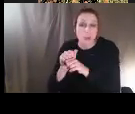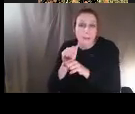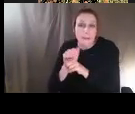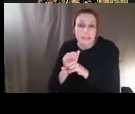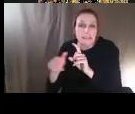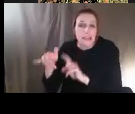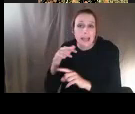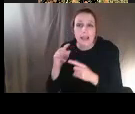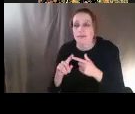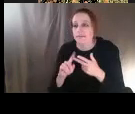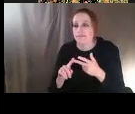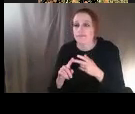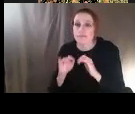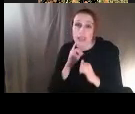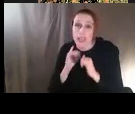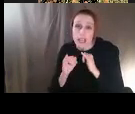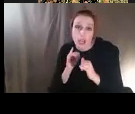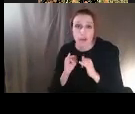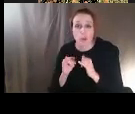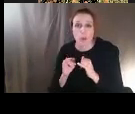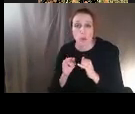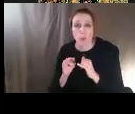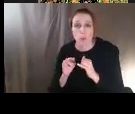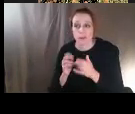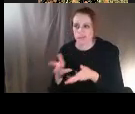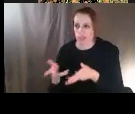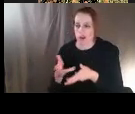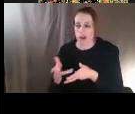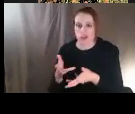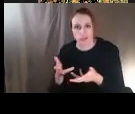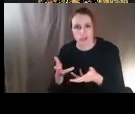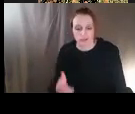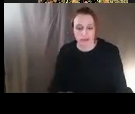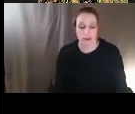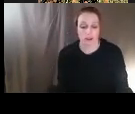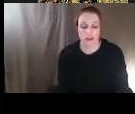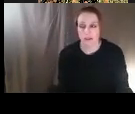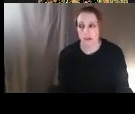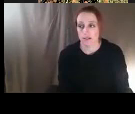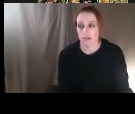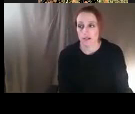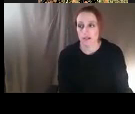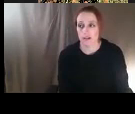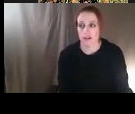in the interview stages, and kind of be very